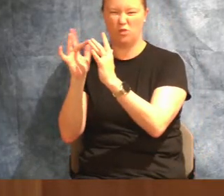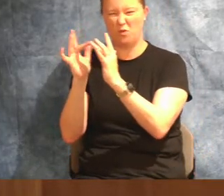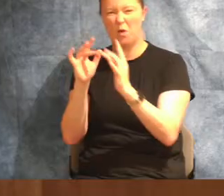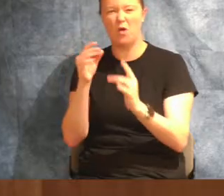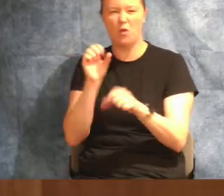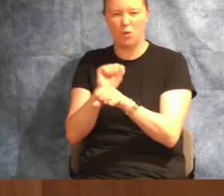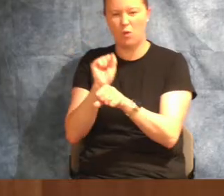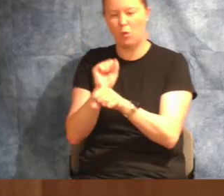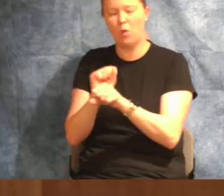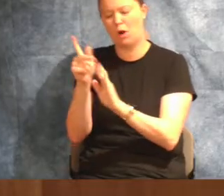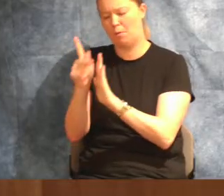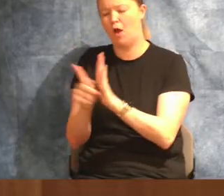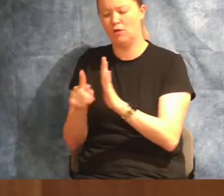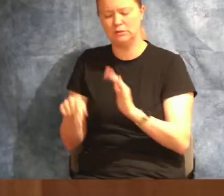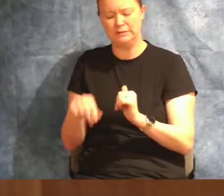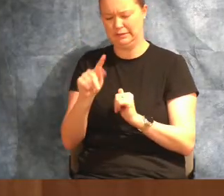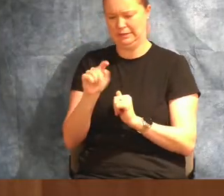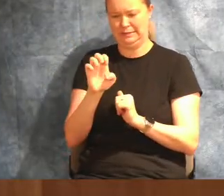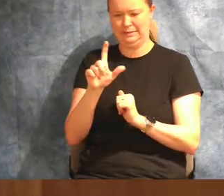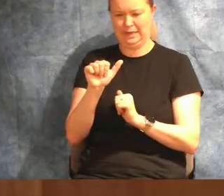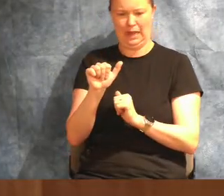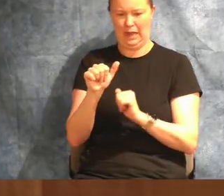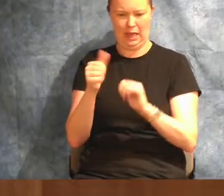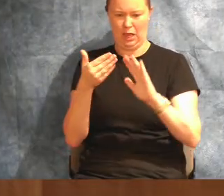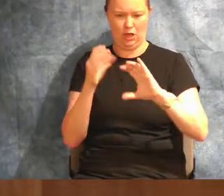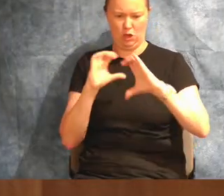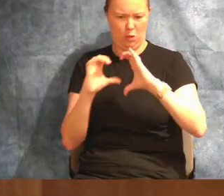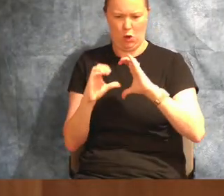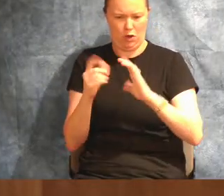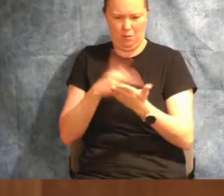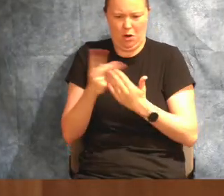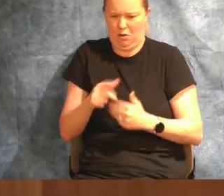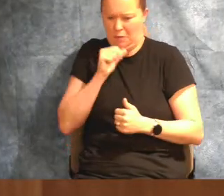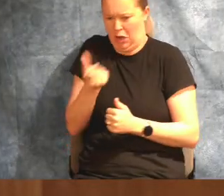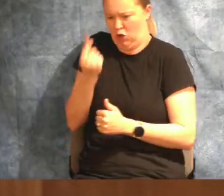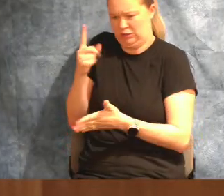was the telecommuting program, which I don't think anybody really understands what that actually is.